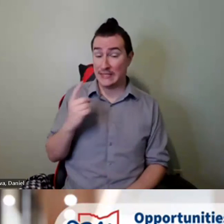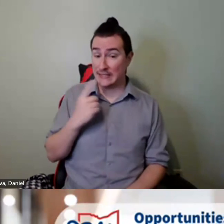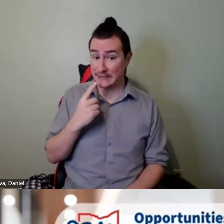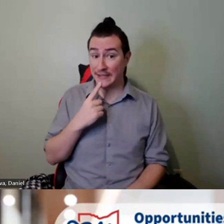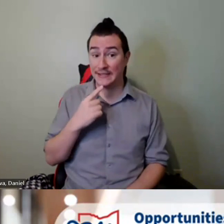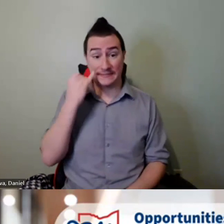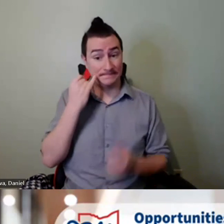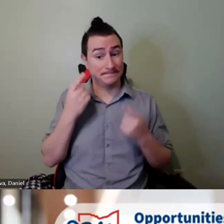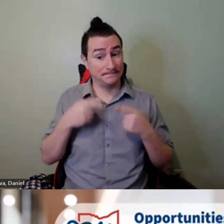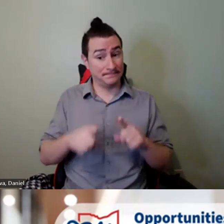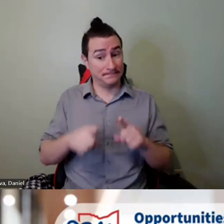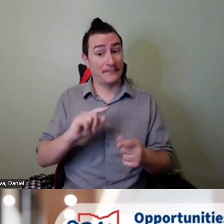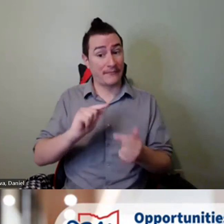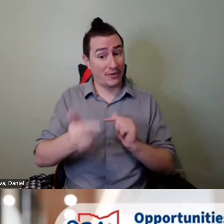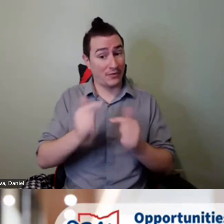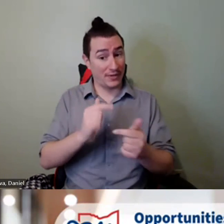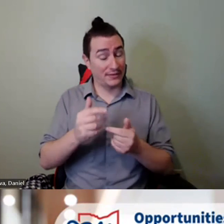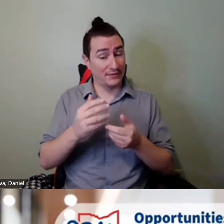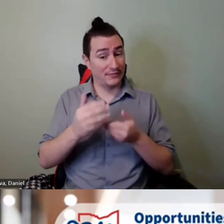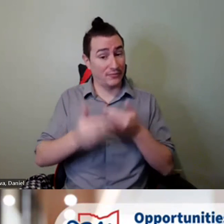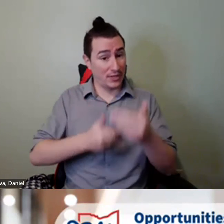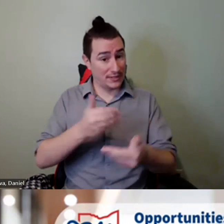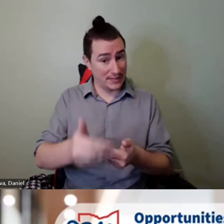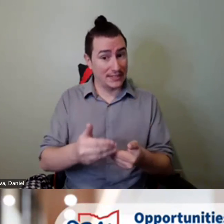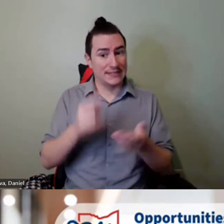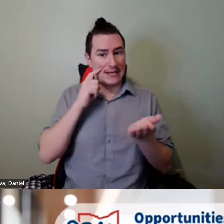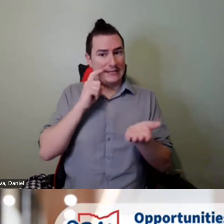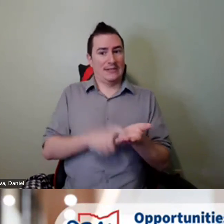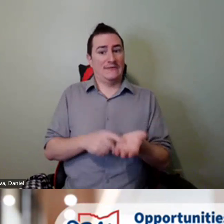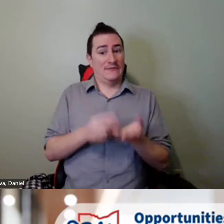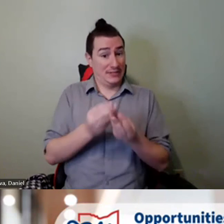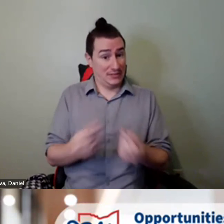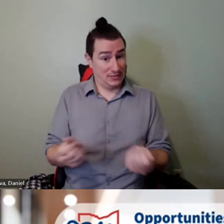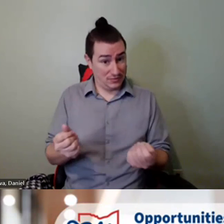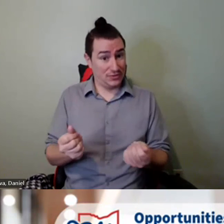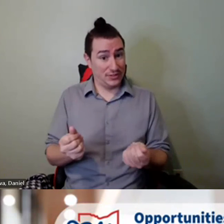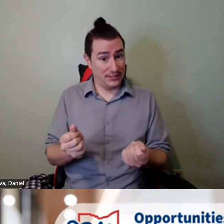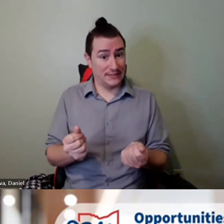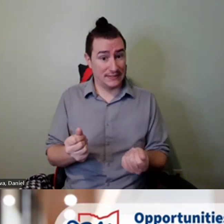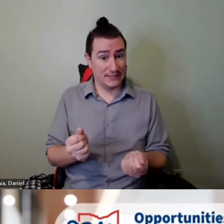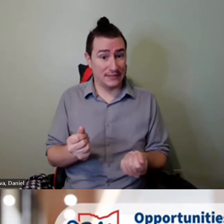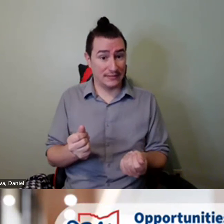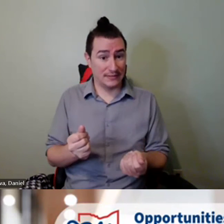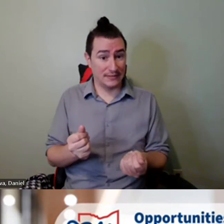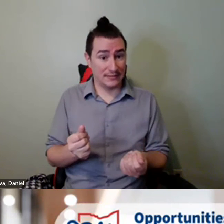interactive process and you're identifying solutions, you may find more than one effective solution.